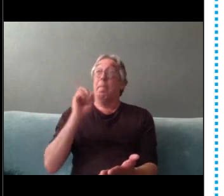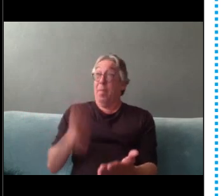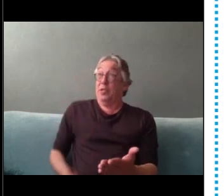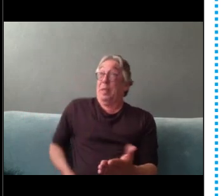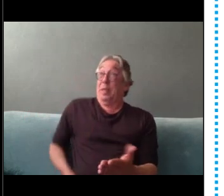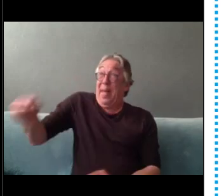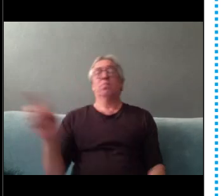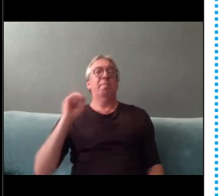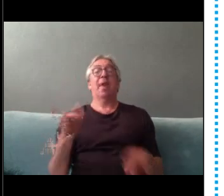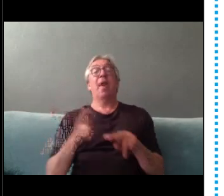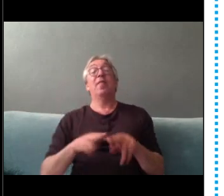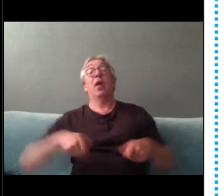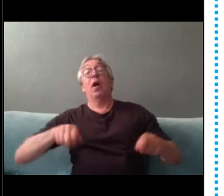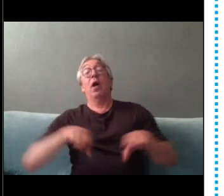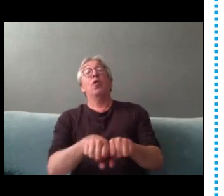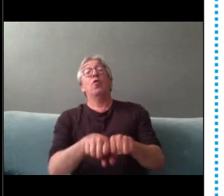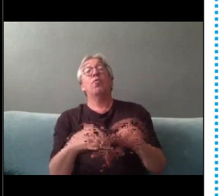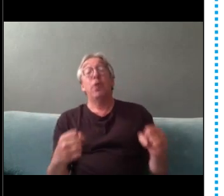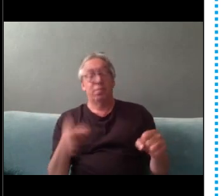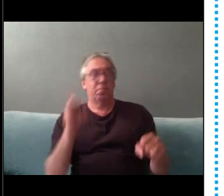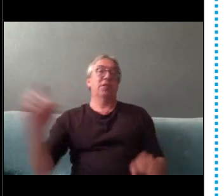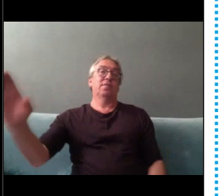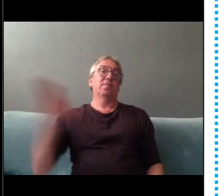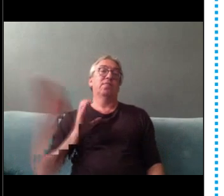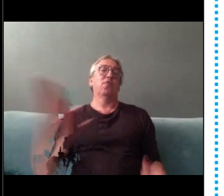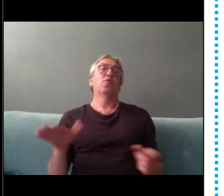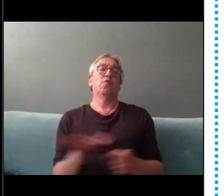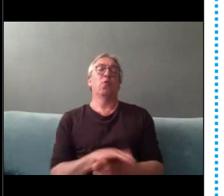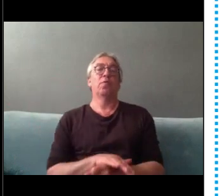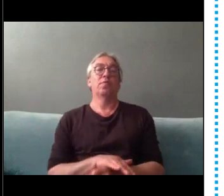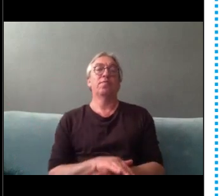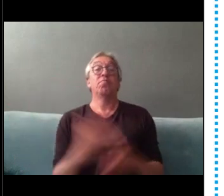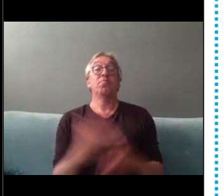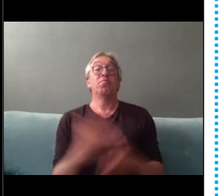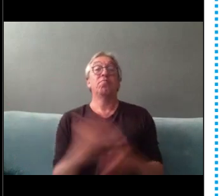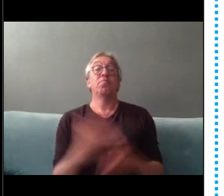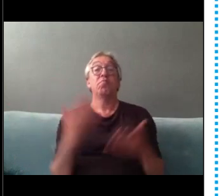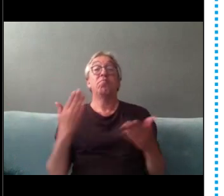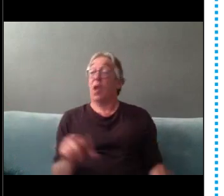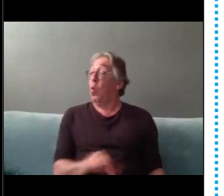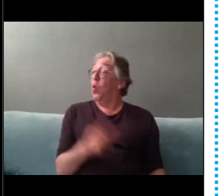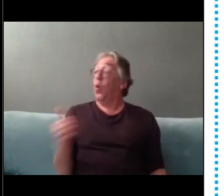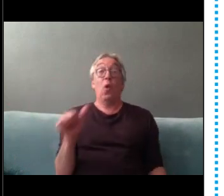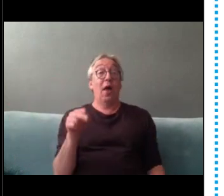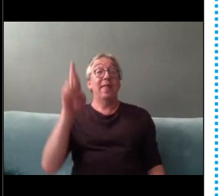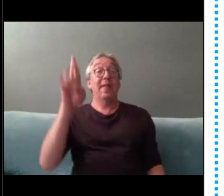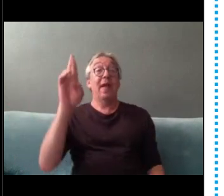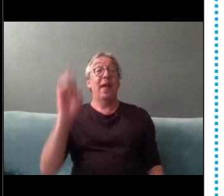ANDRÉ: Thank you, Marie and Mher, We have a few questions. So I'll get into it